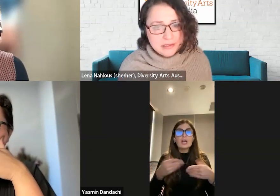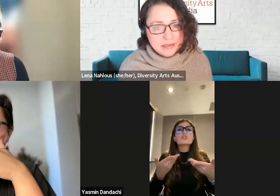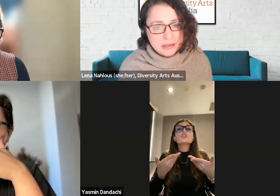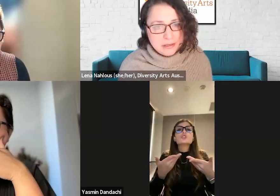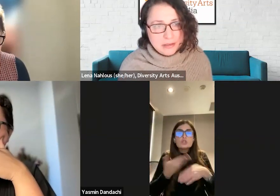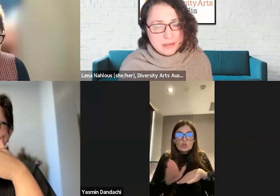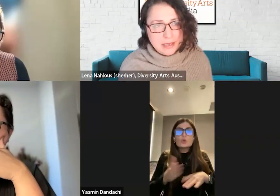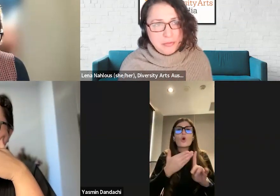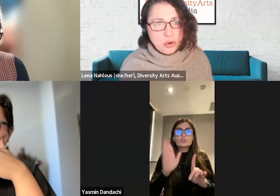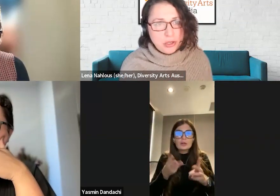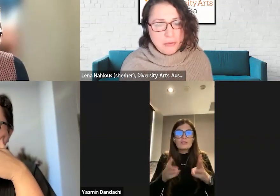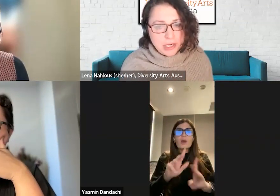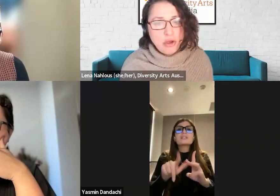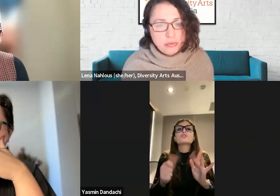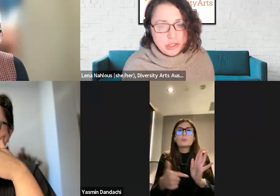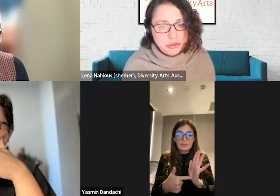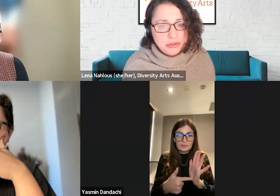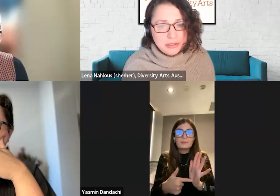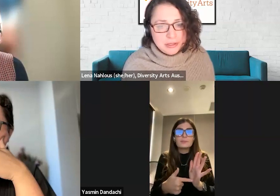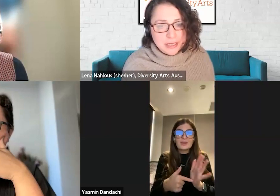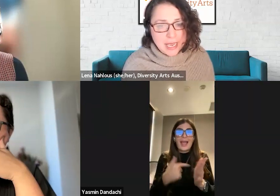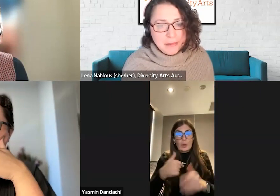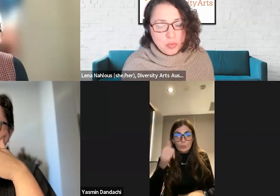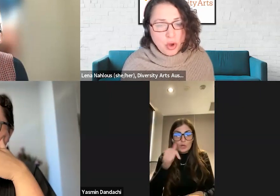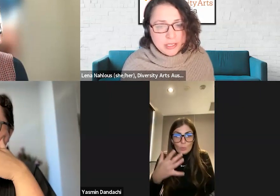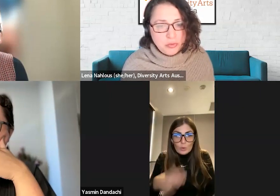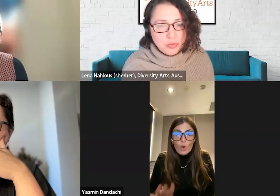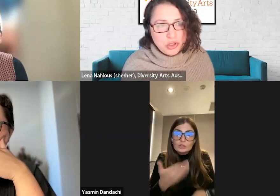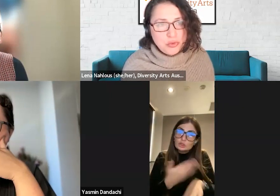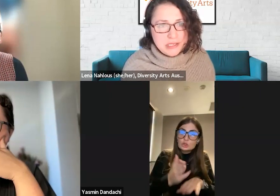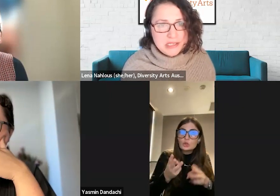and we know that we do, what do we still need to keep?